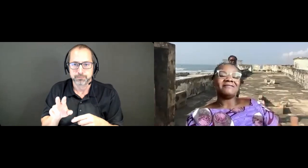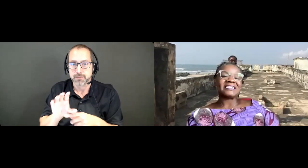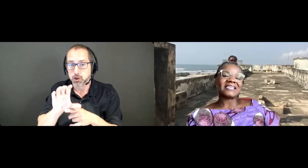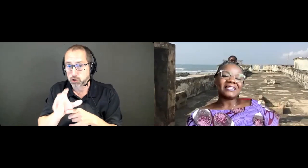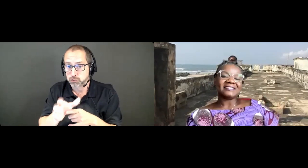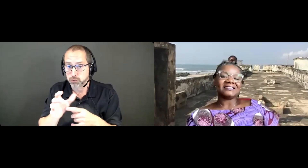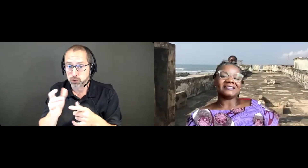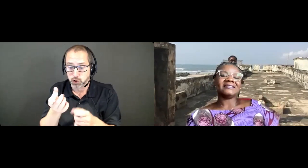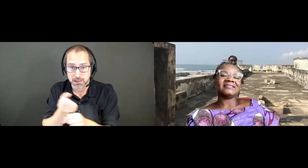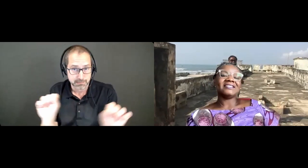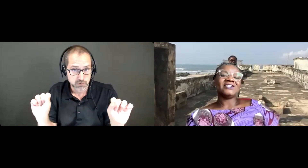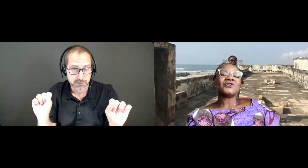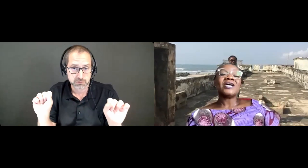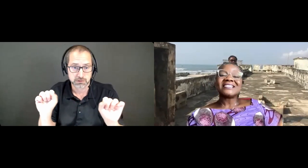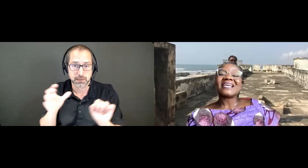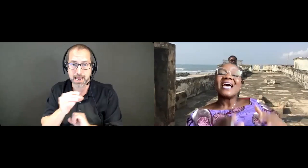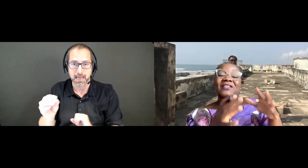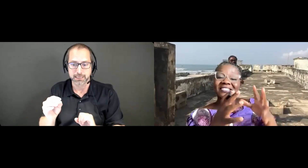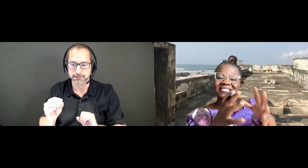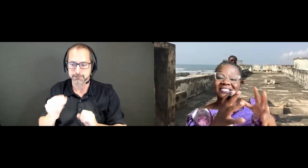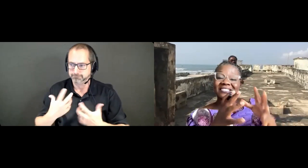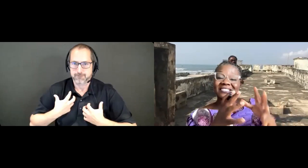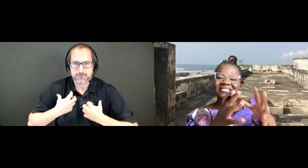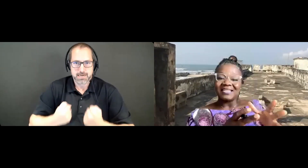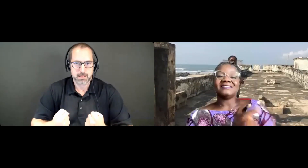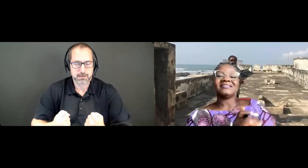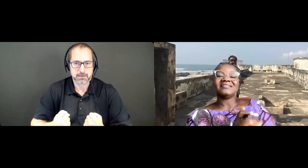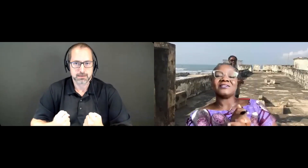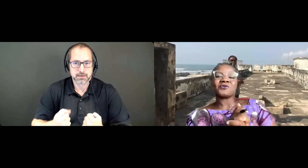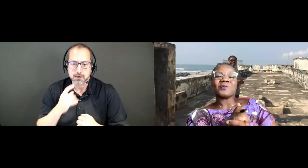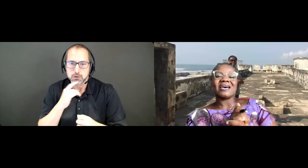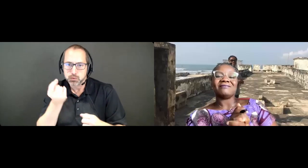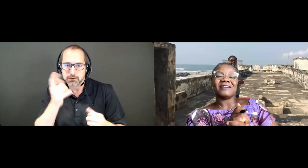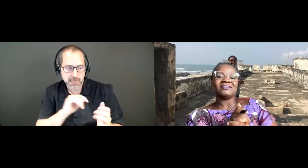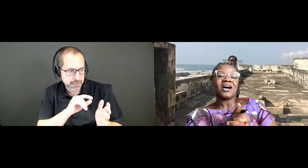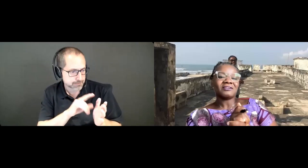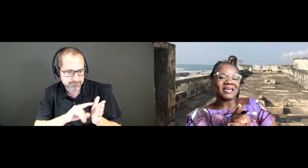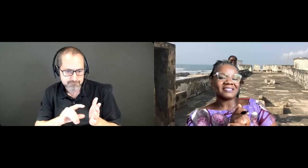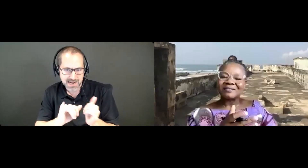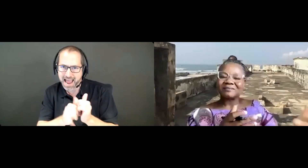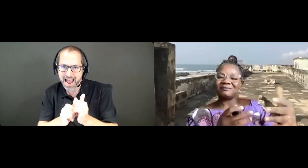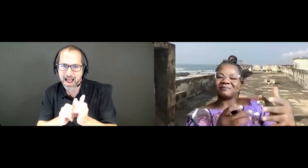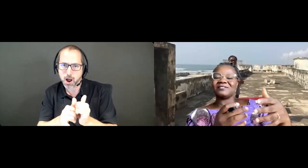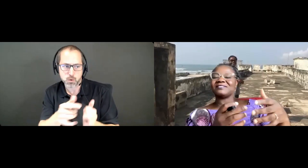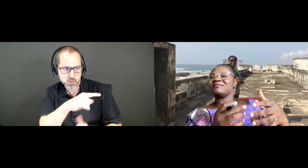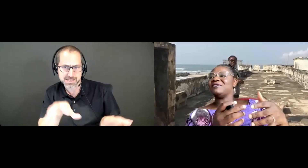and vitality to understand how this is done. As Nkrumah have documented, we need to go to